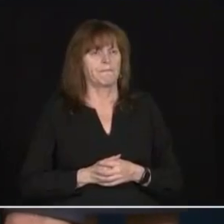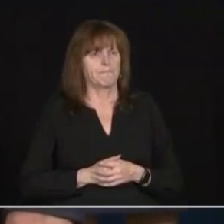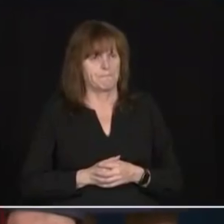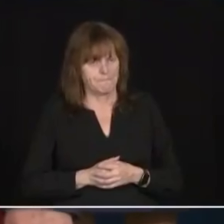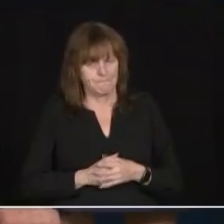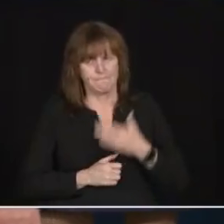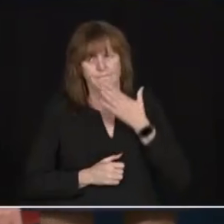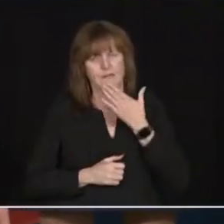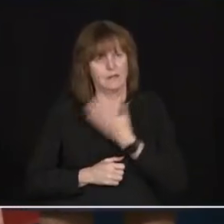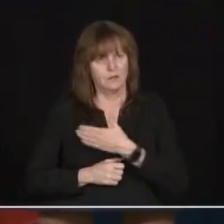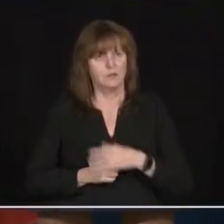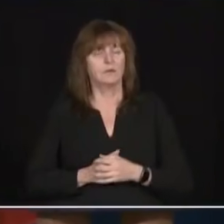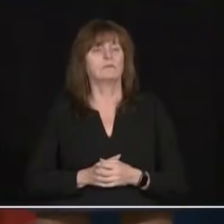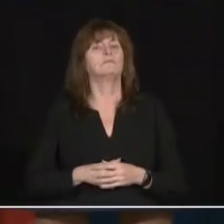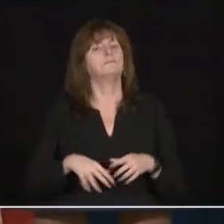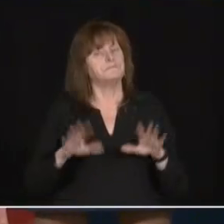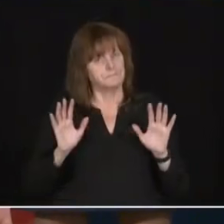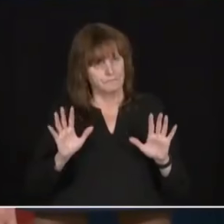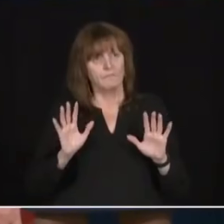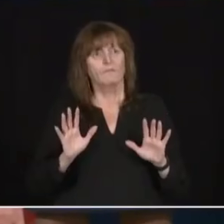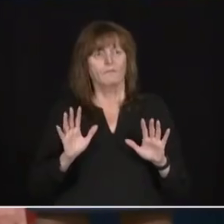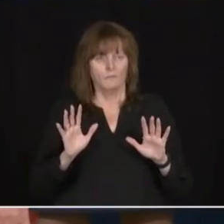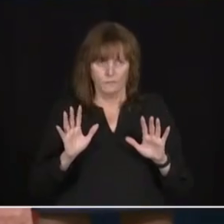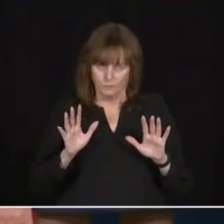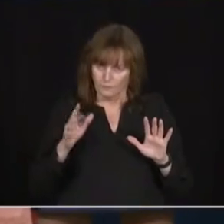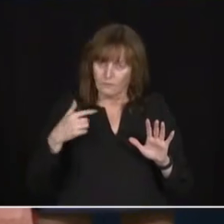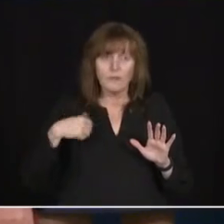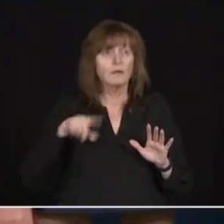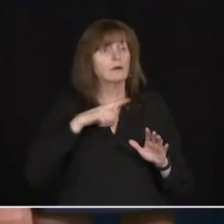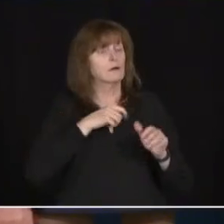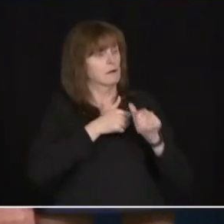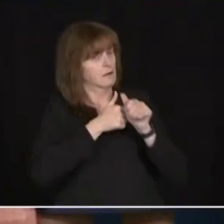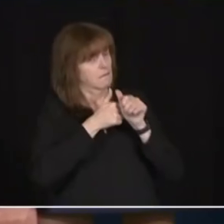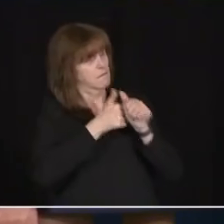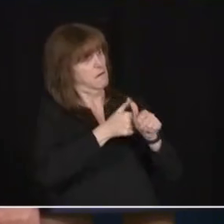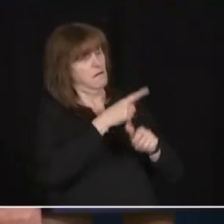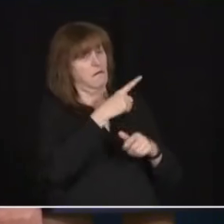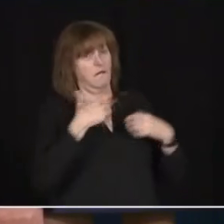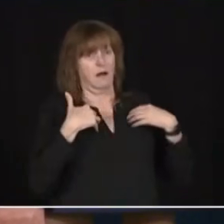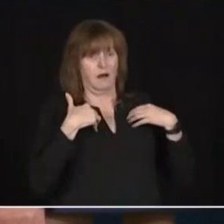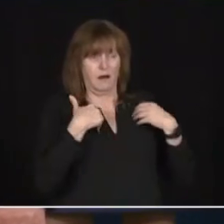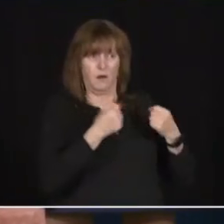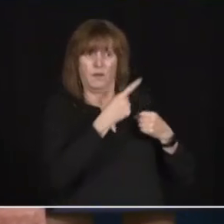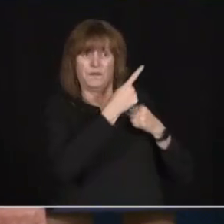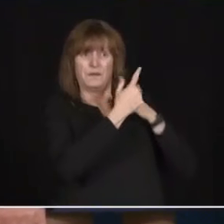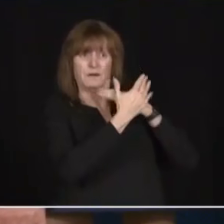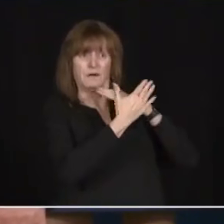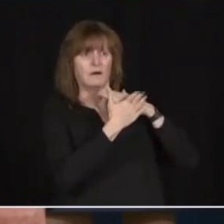Thank you. Premier. So we will continue to take the best health